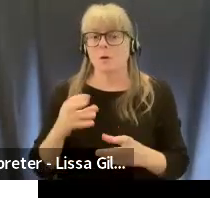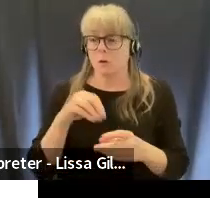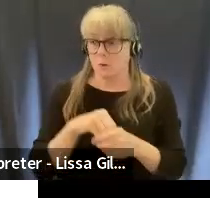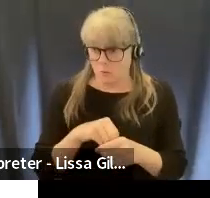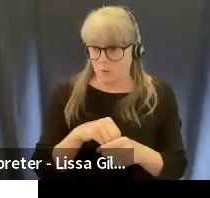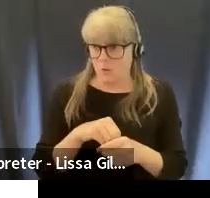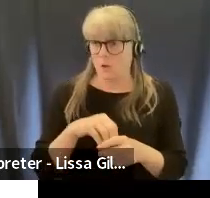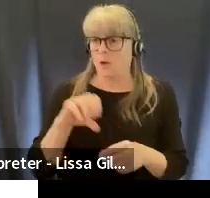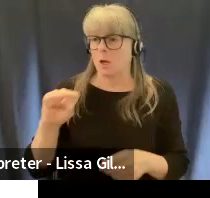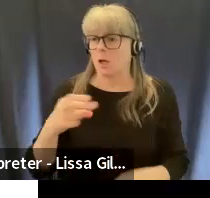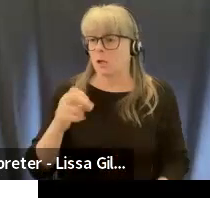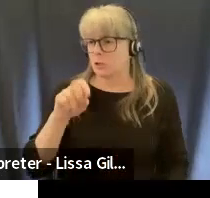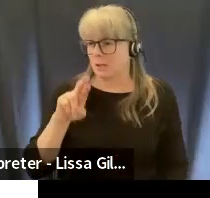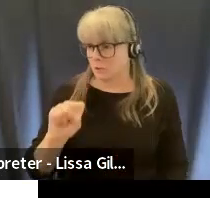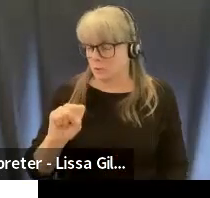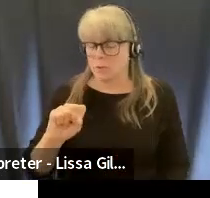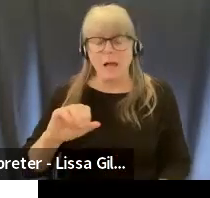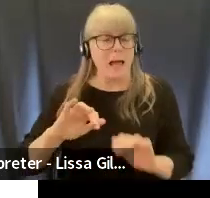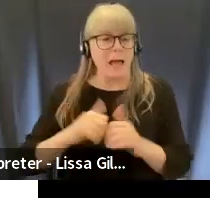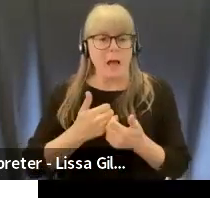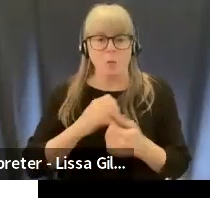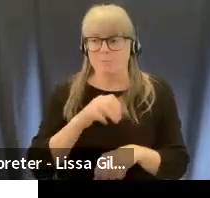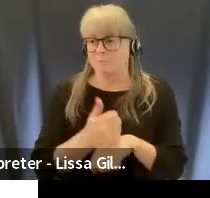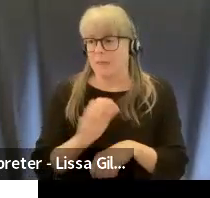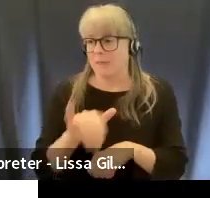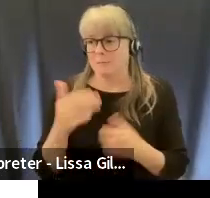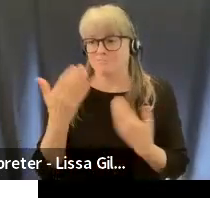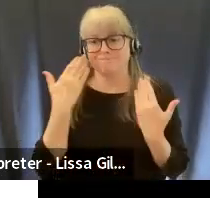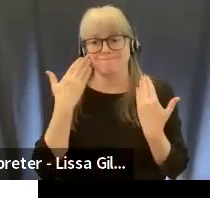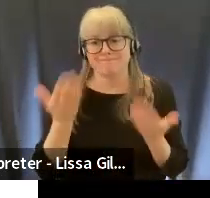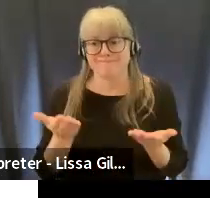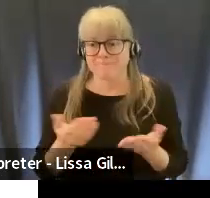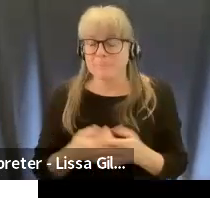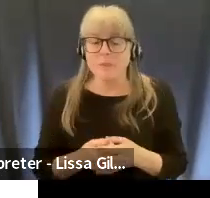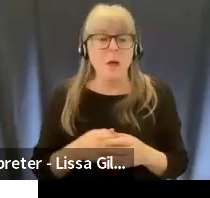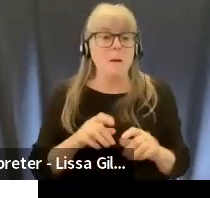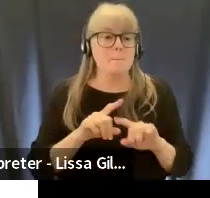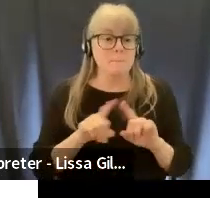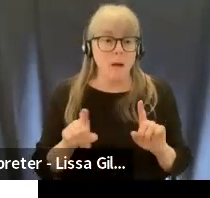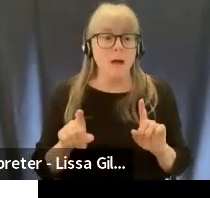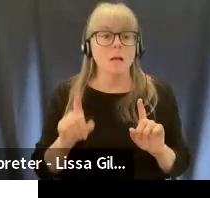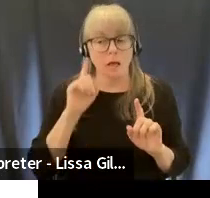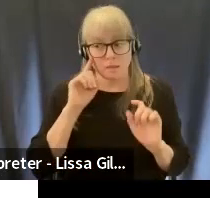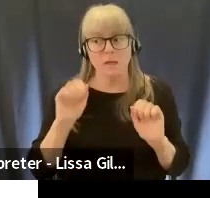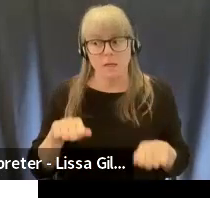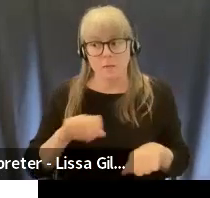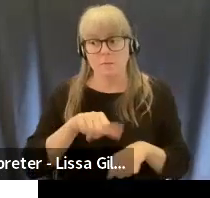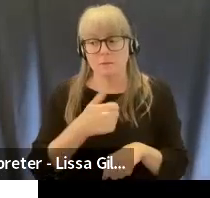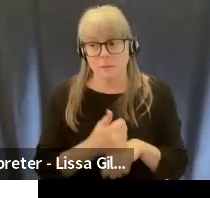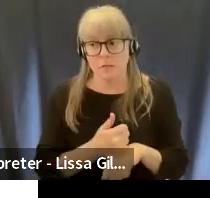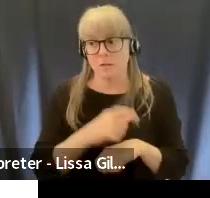How we coordinate that I'm not quite sure. I think there it could be coordinated and then married have different ways.